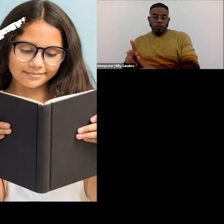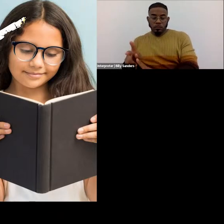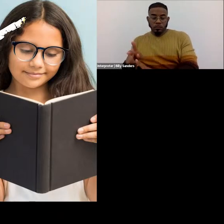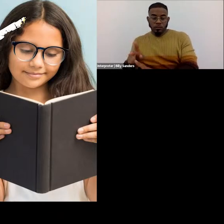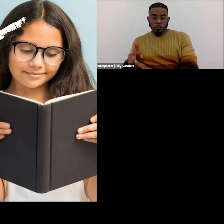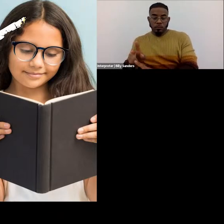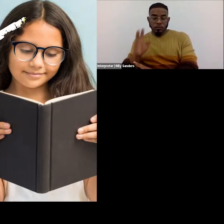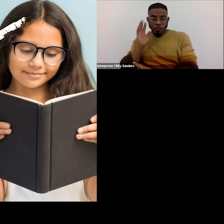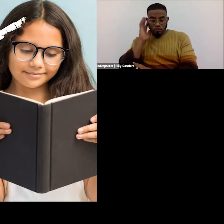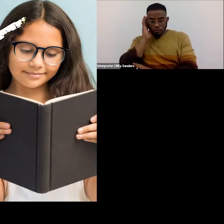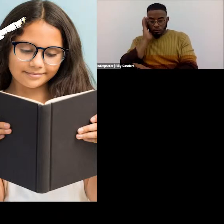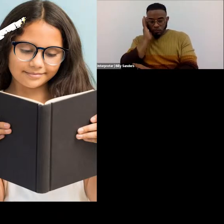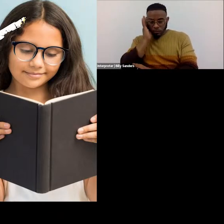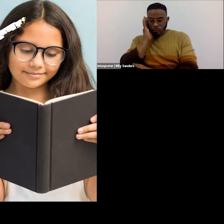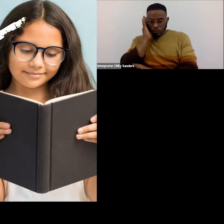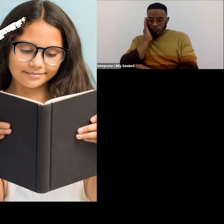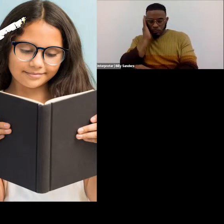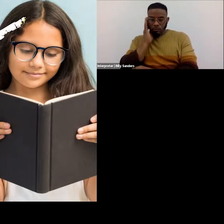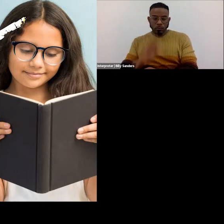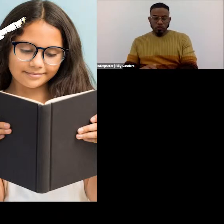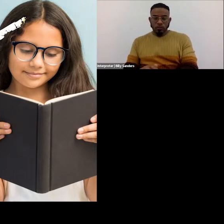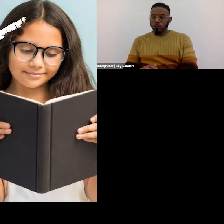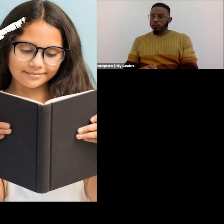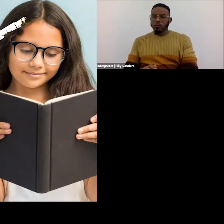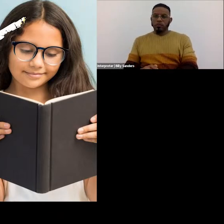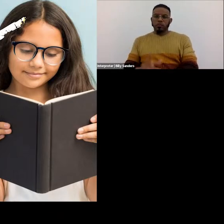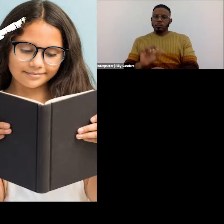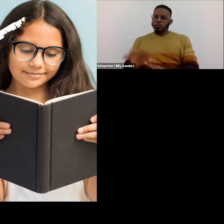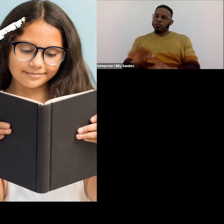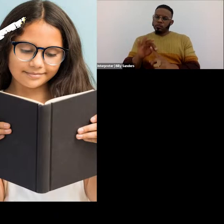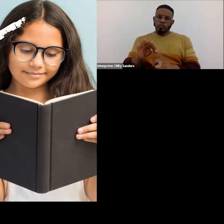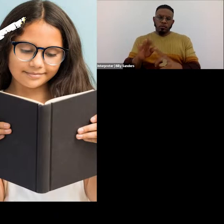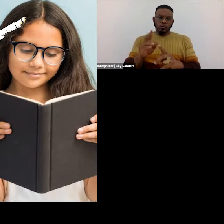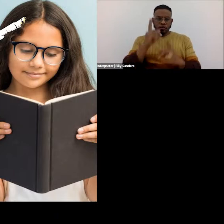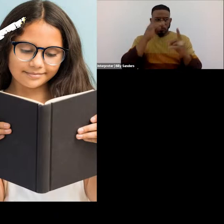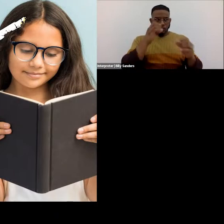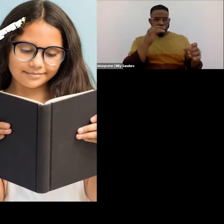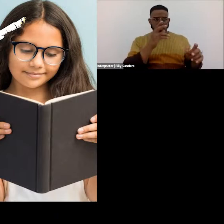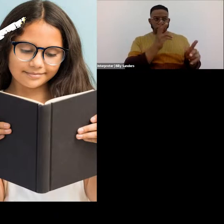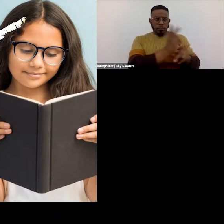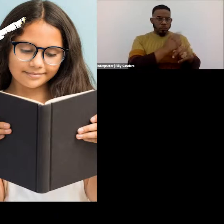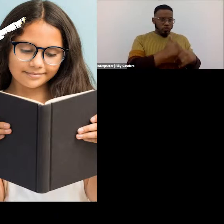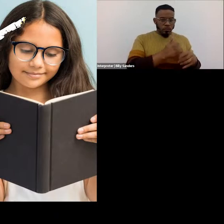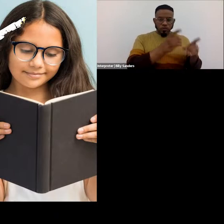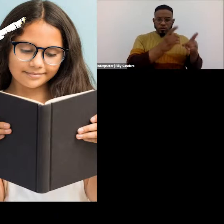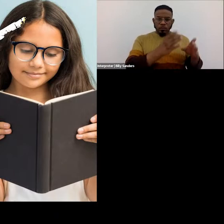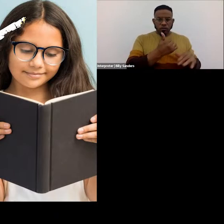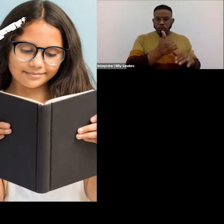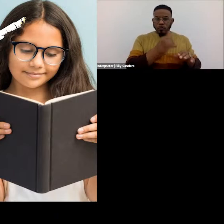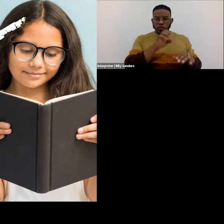it really should never be the sole decision of the producer, the director, any crew member